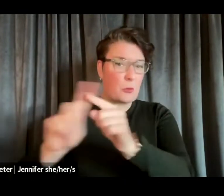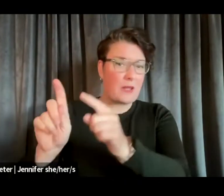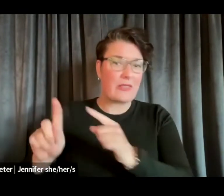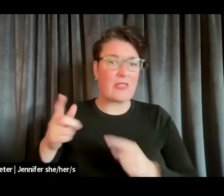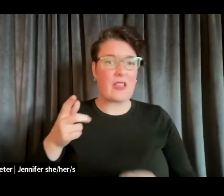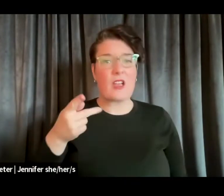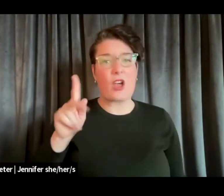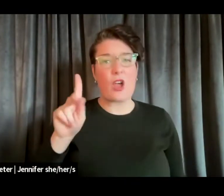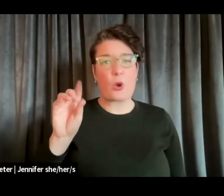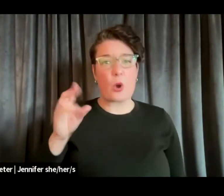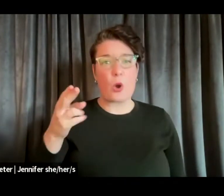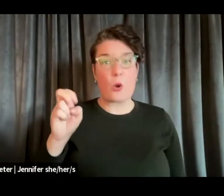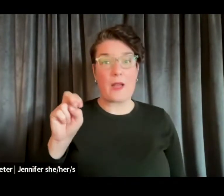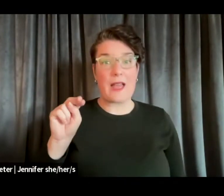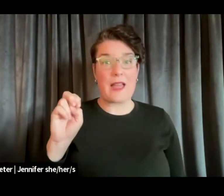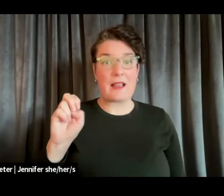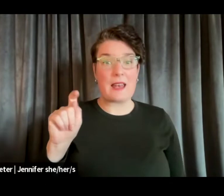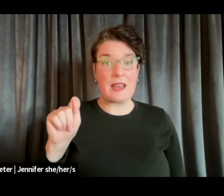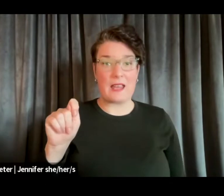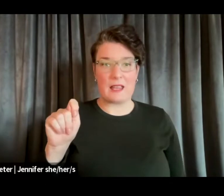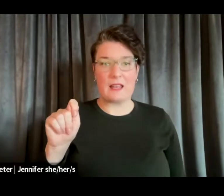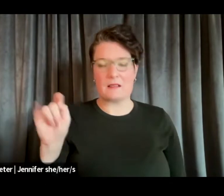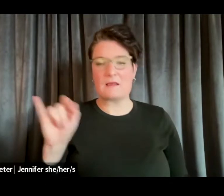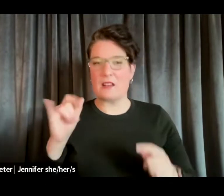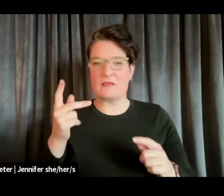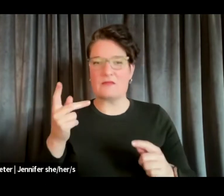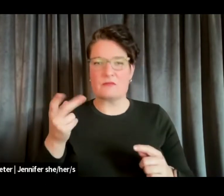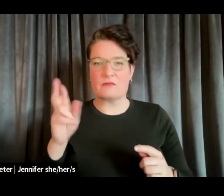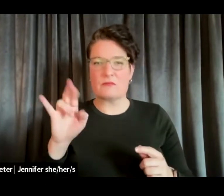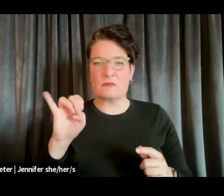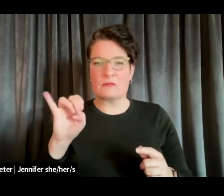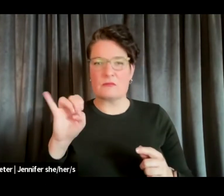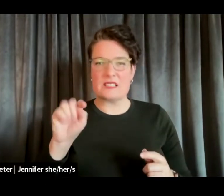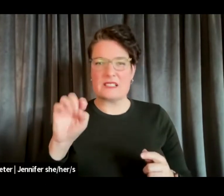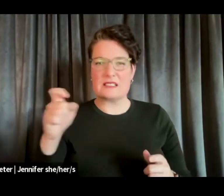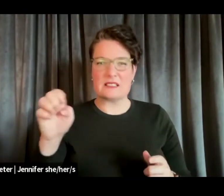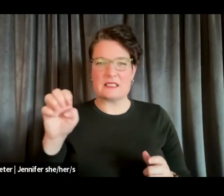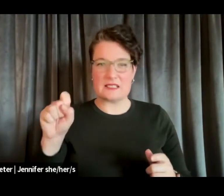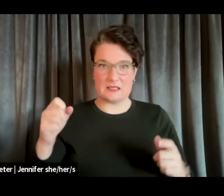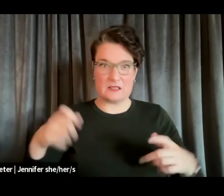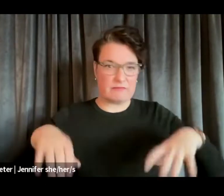a Kohenet service and it was in the middle of like such intense drought.